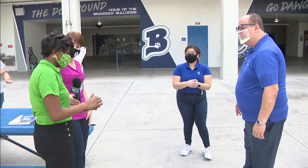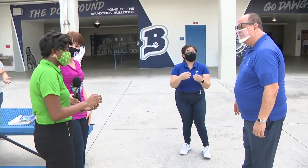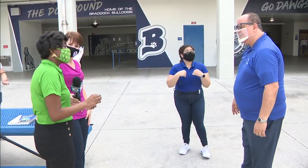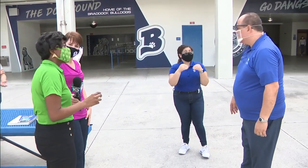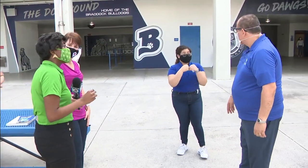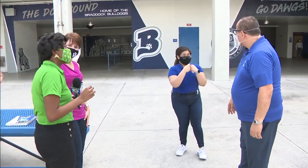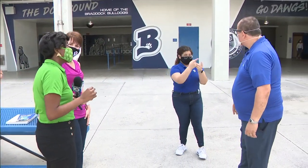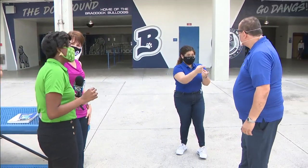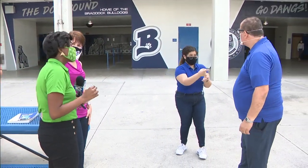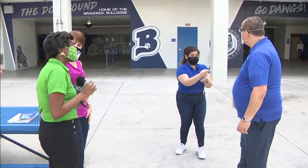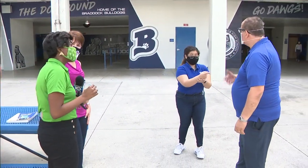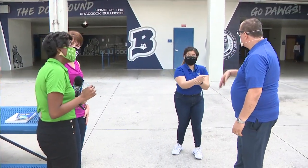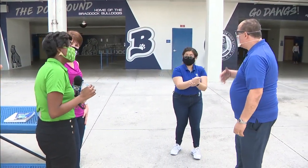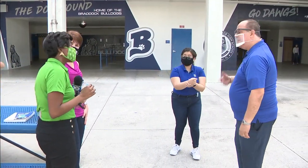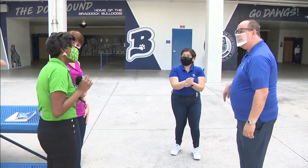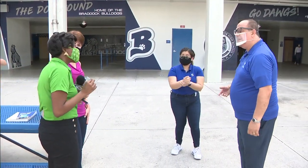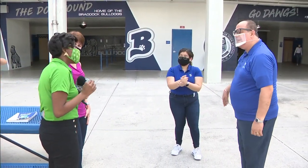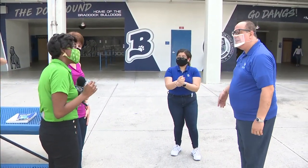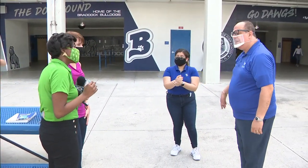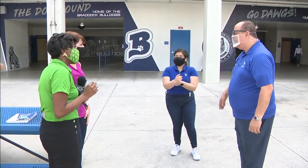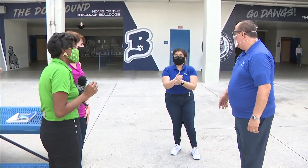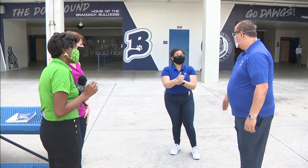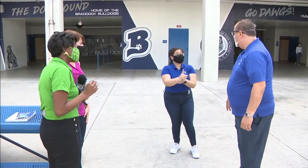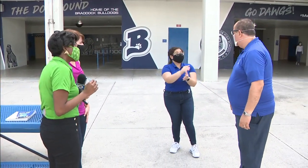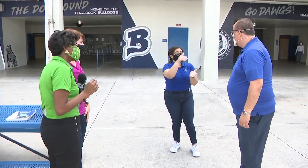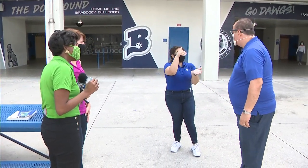RECEIVED THIS RECOGNITION AND